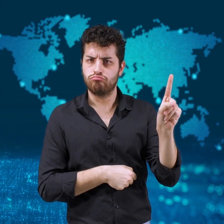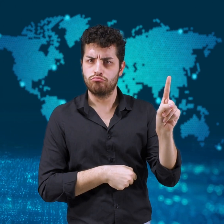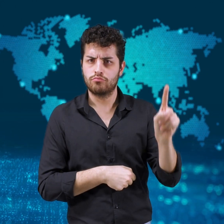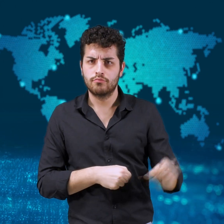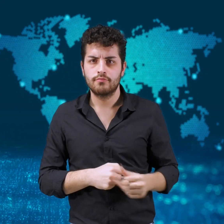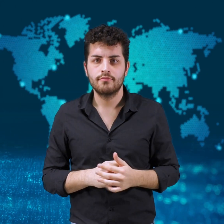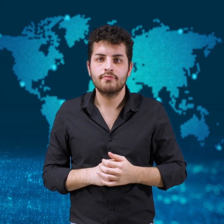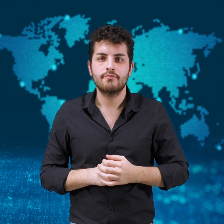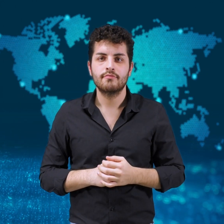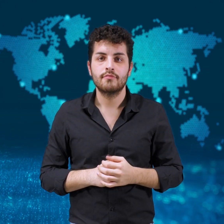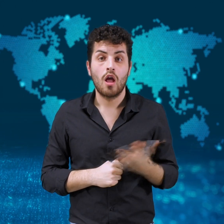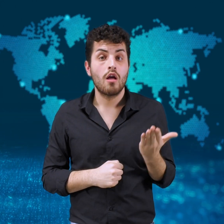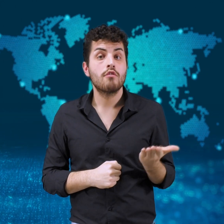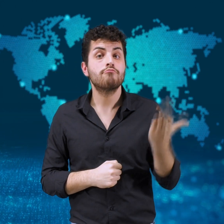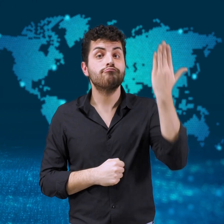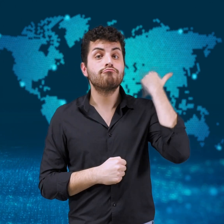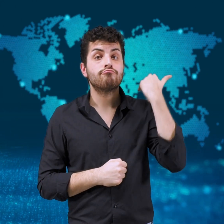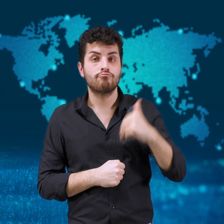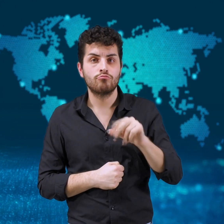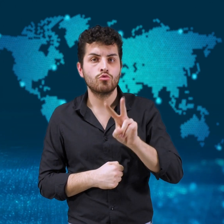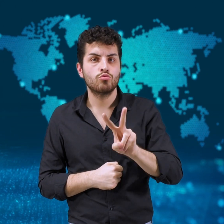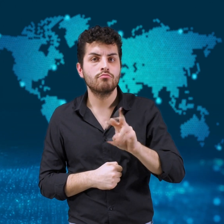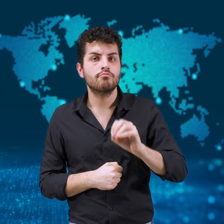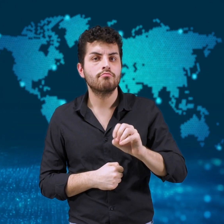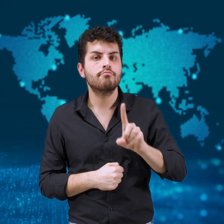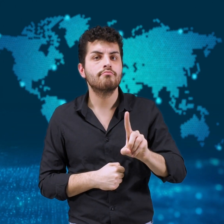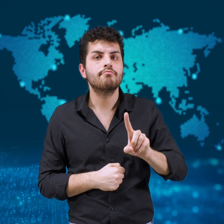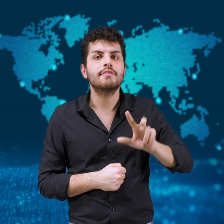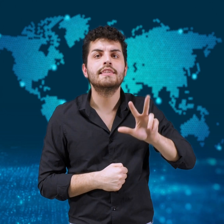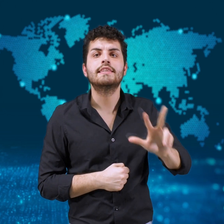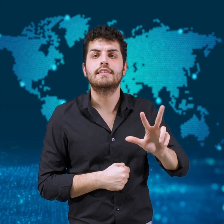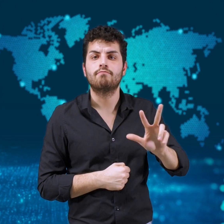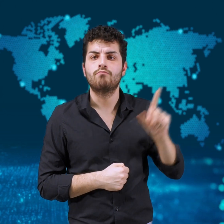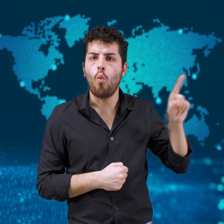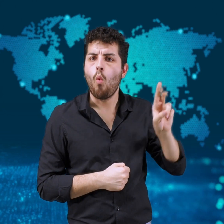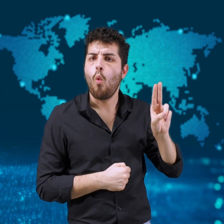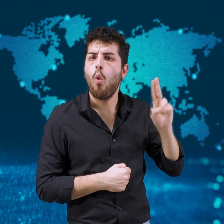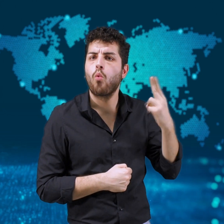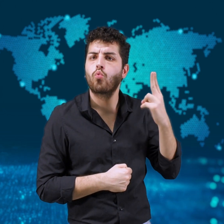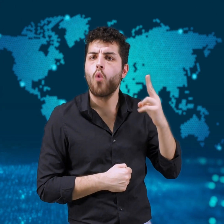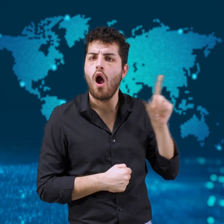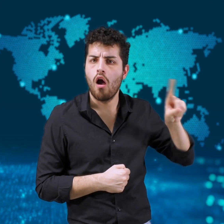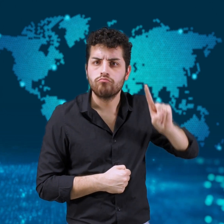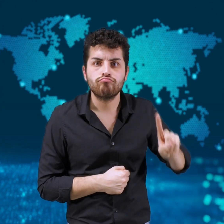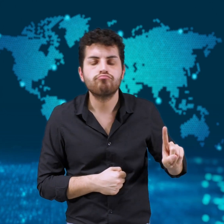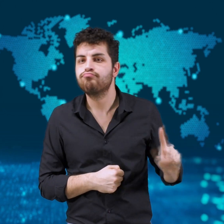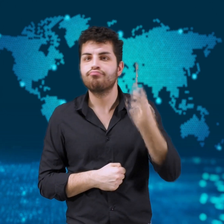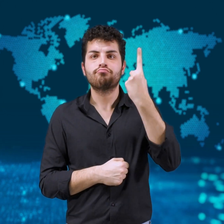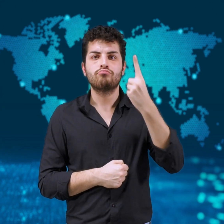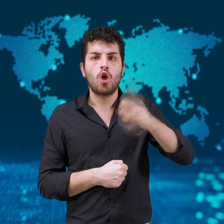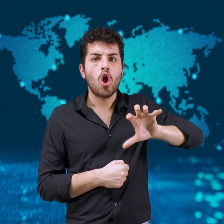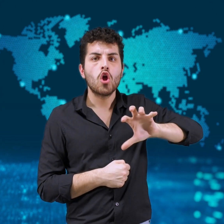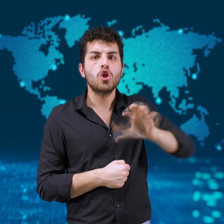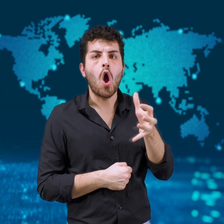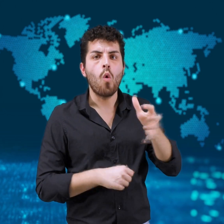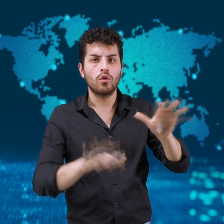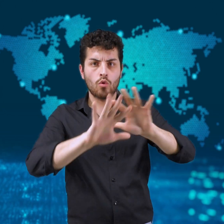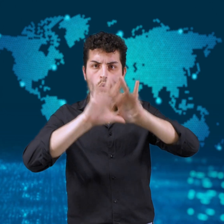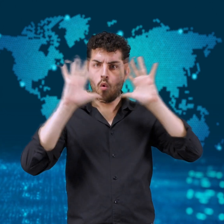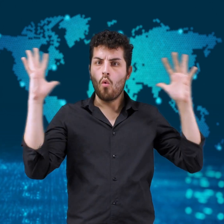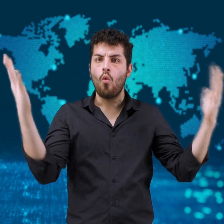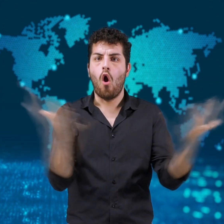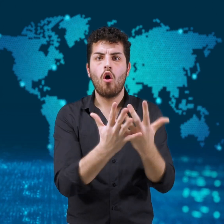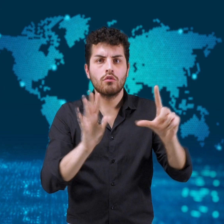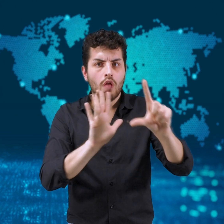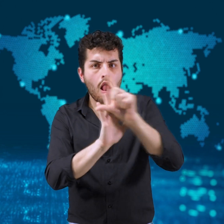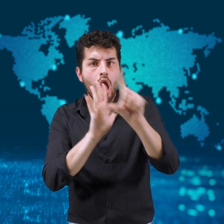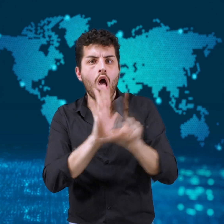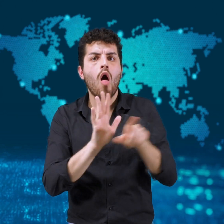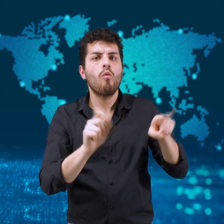In 2013, Uruguay became the first country in the world